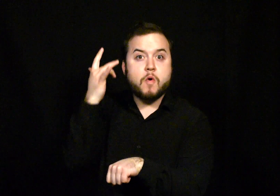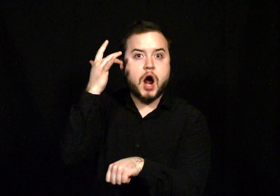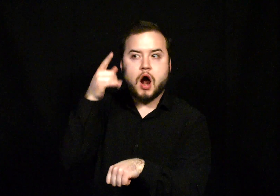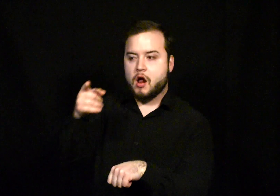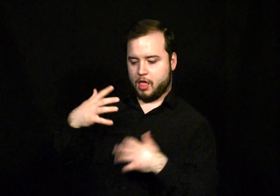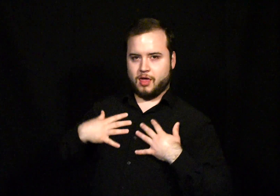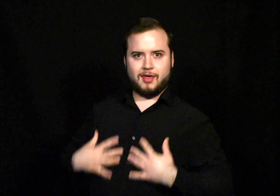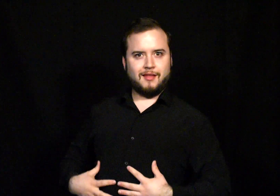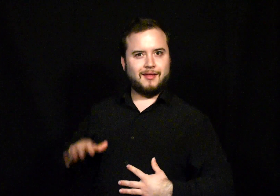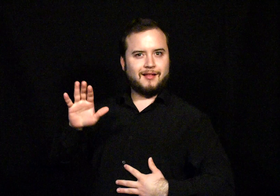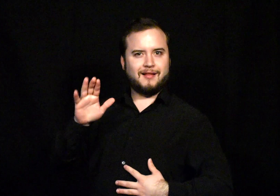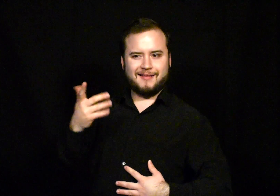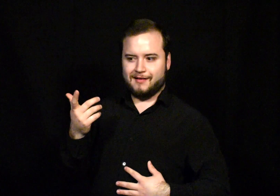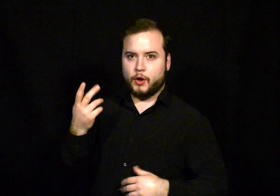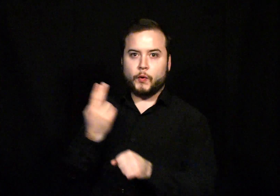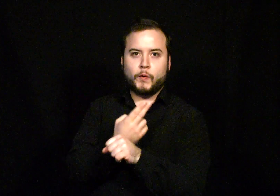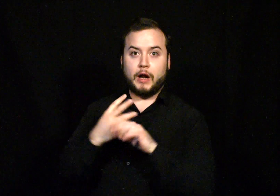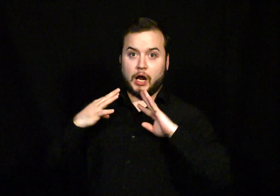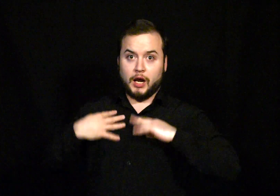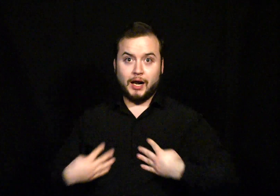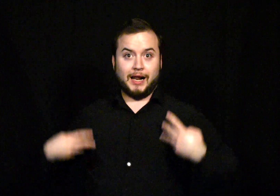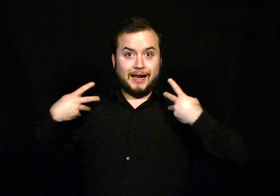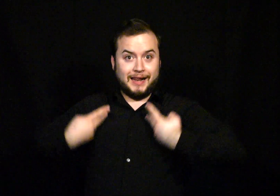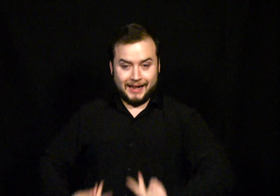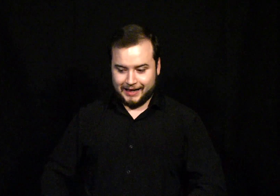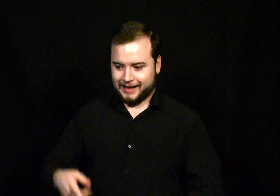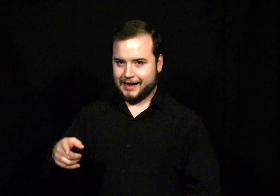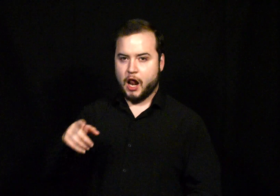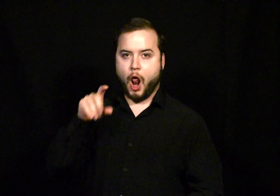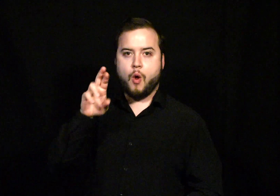because of what they were wearing - did they wear a plaid shirt?